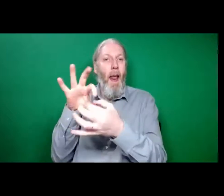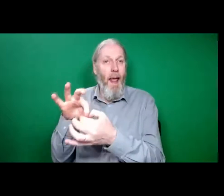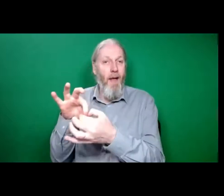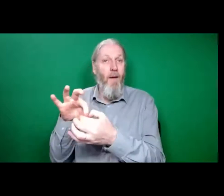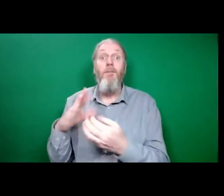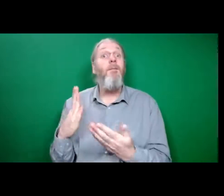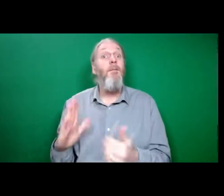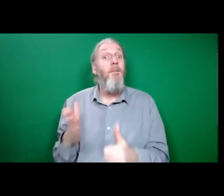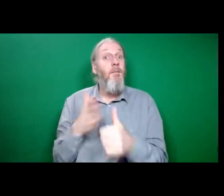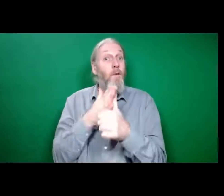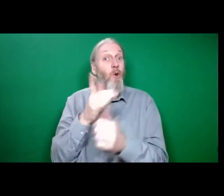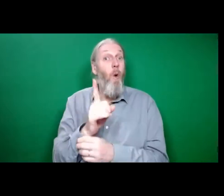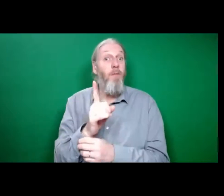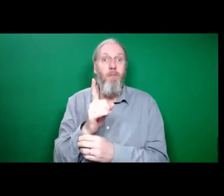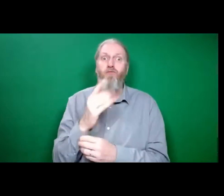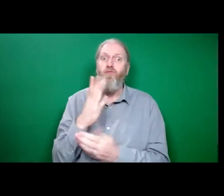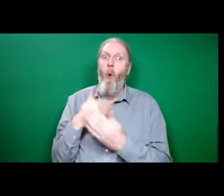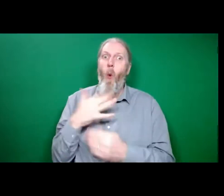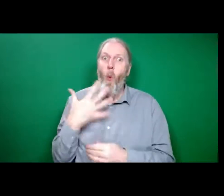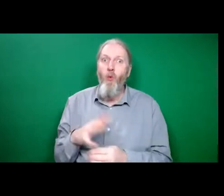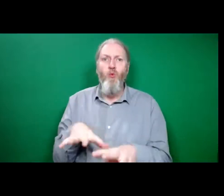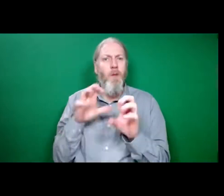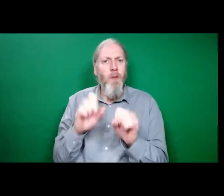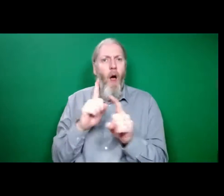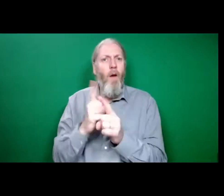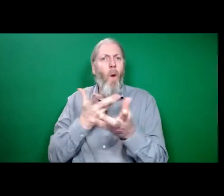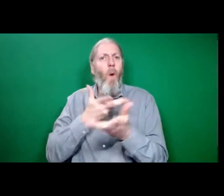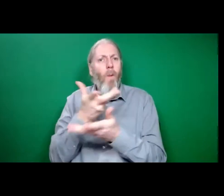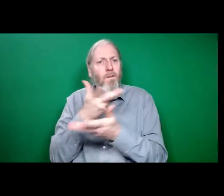I guess it will keep you all on your toes as we go back and forth between each other!